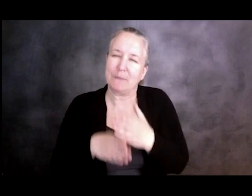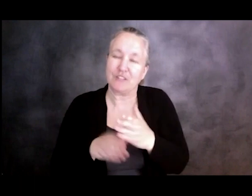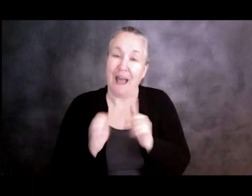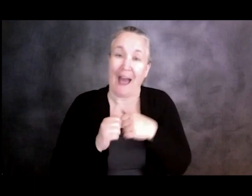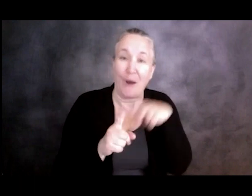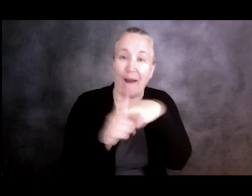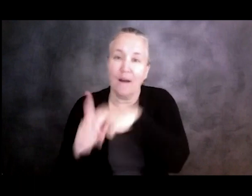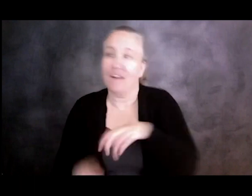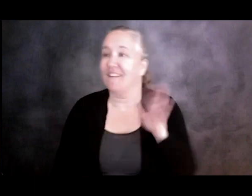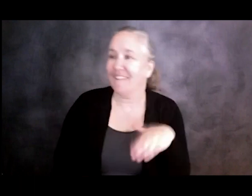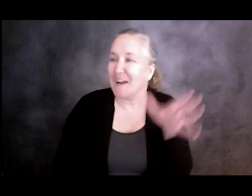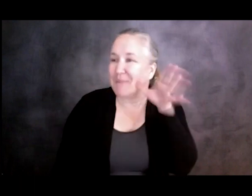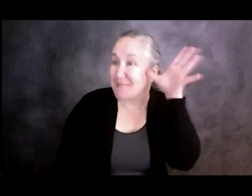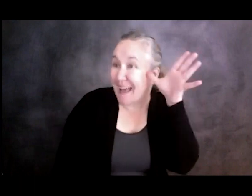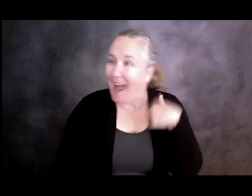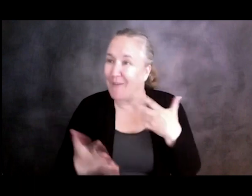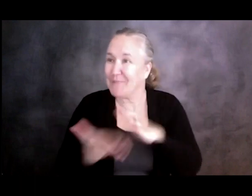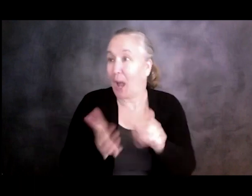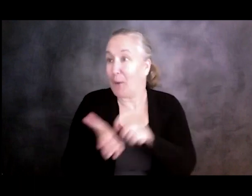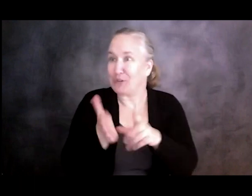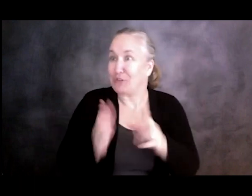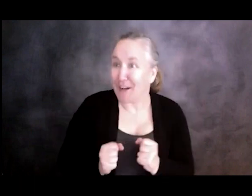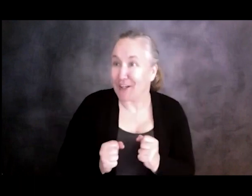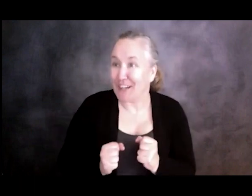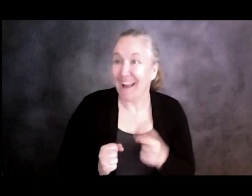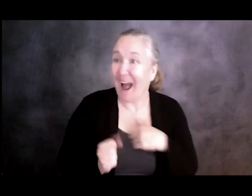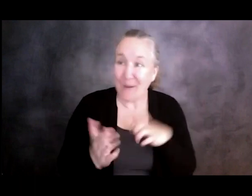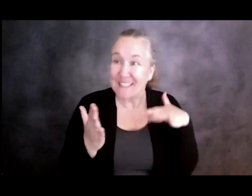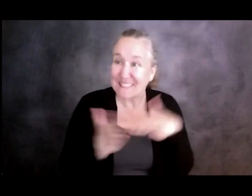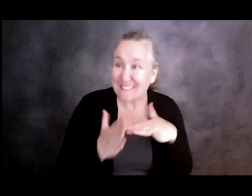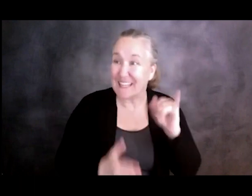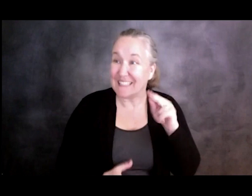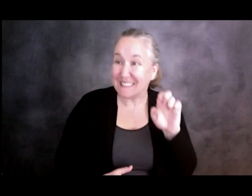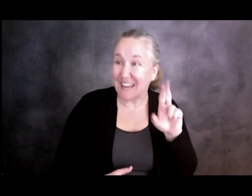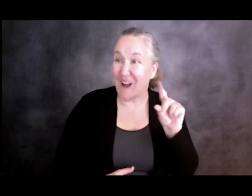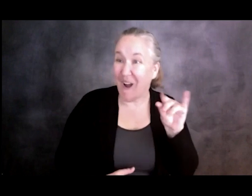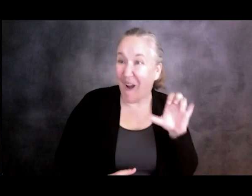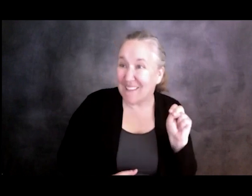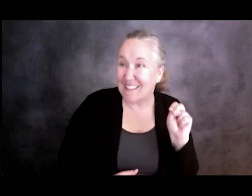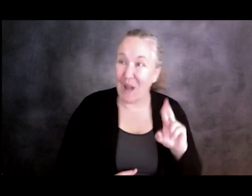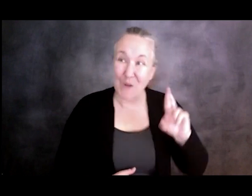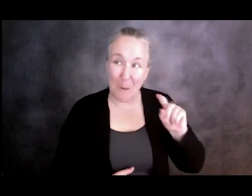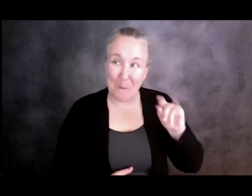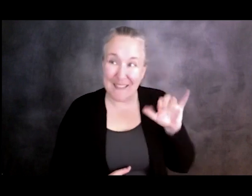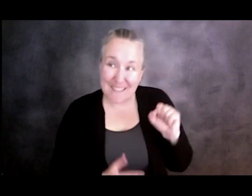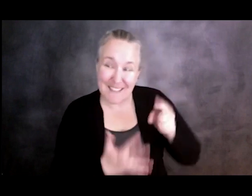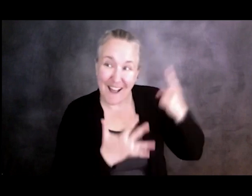and say, Mom and Dad, I want to be a writer? Mom and Dad, I want to study Jane Austen and the Romantics. It was very, very difficult to say.